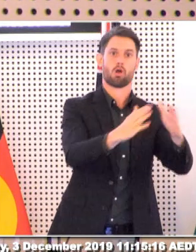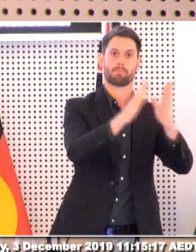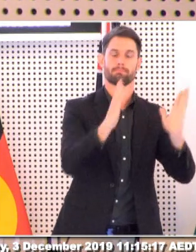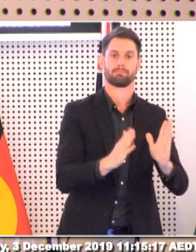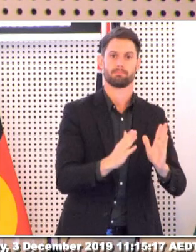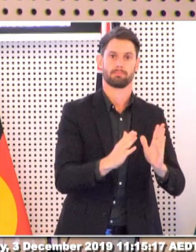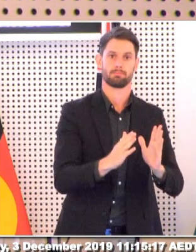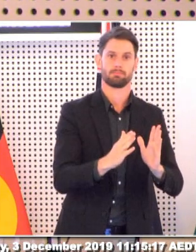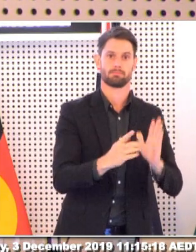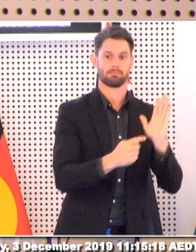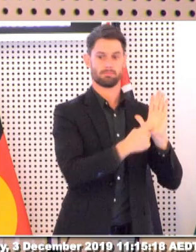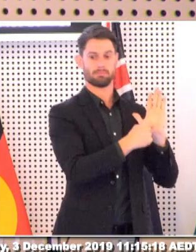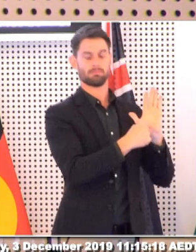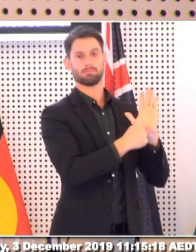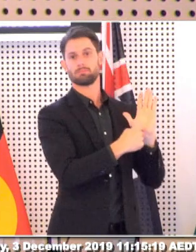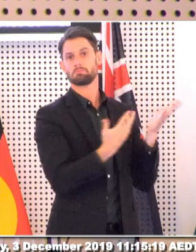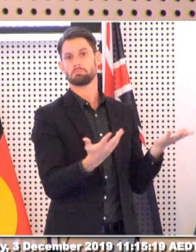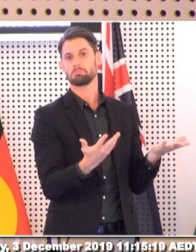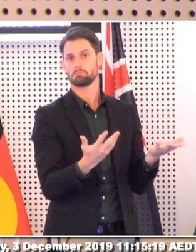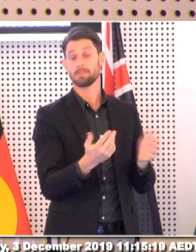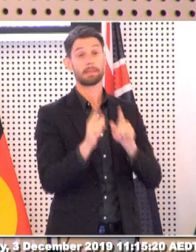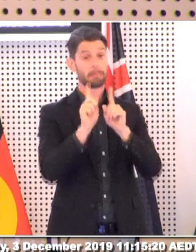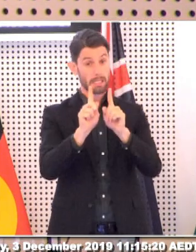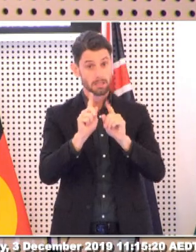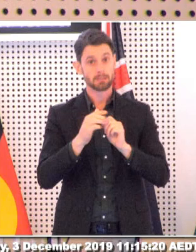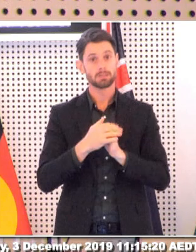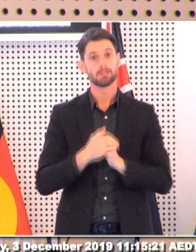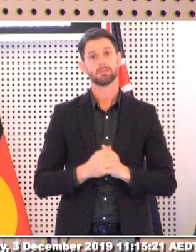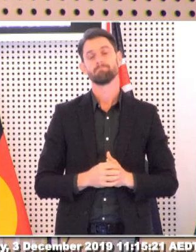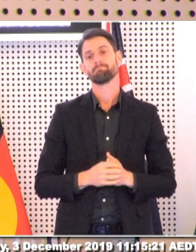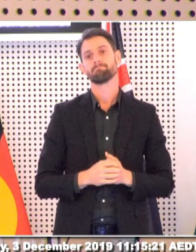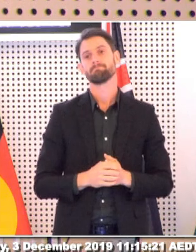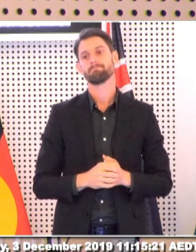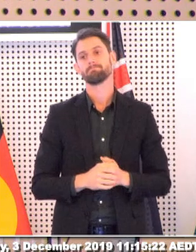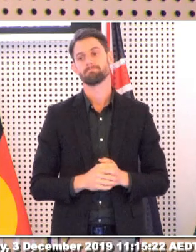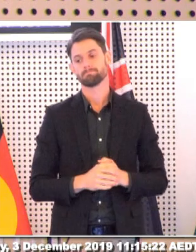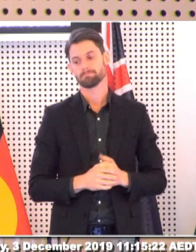But restrictive practices are not necessary